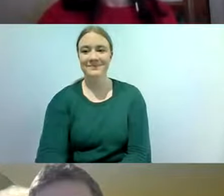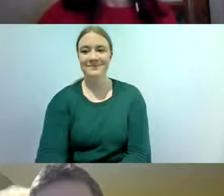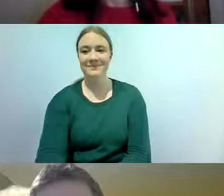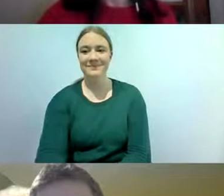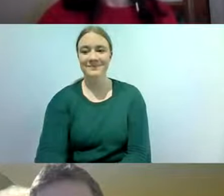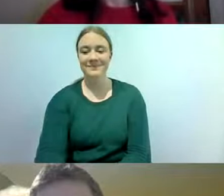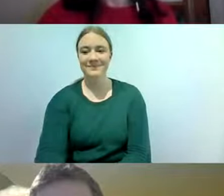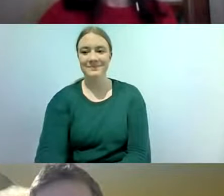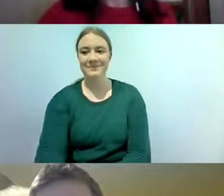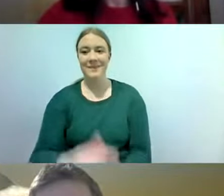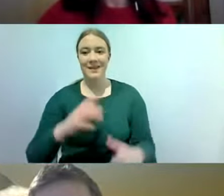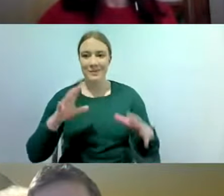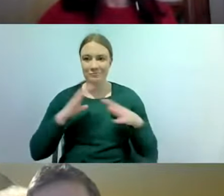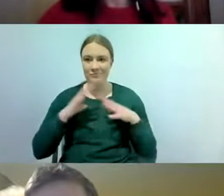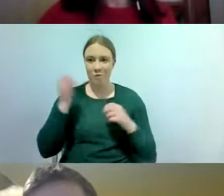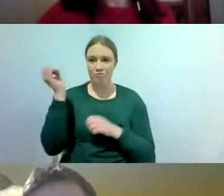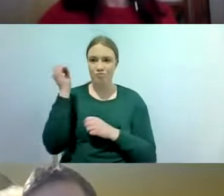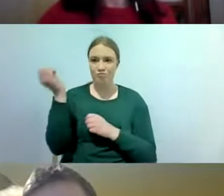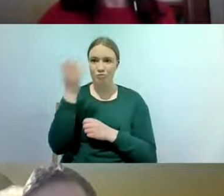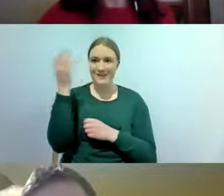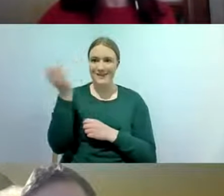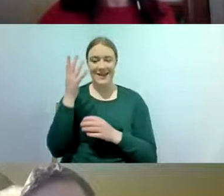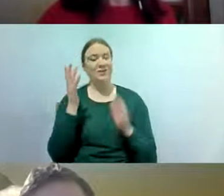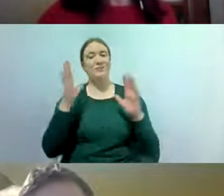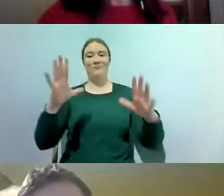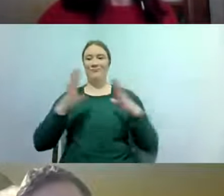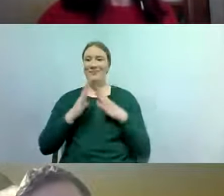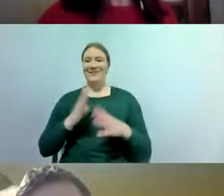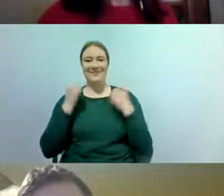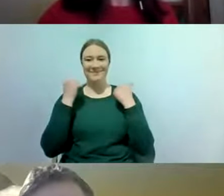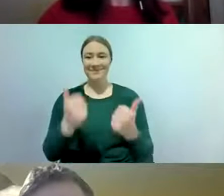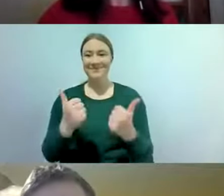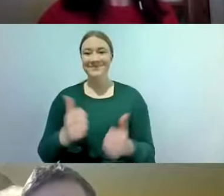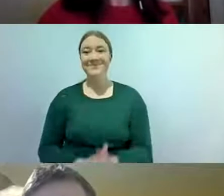just get this in presentation mode there we go we're going to be telling you about some of the